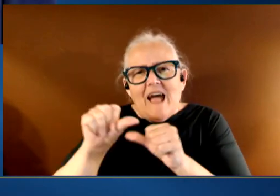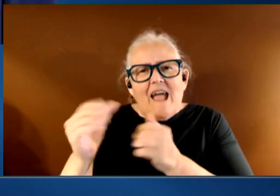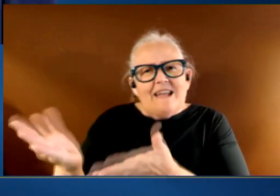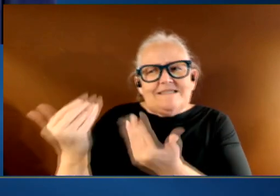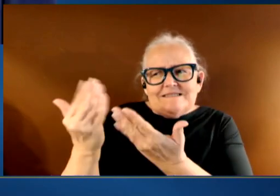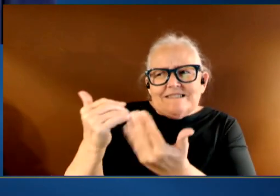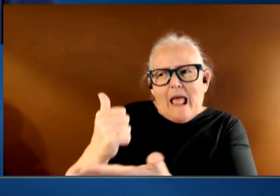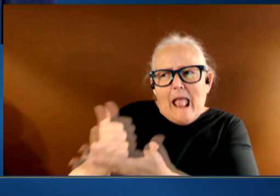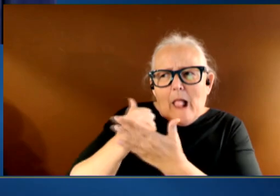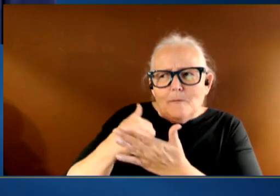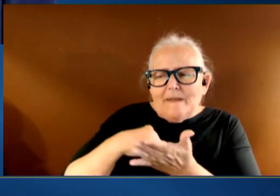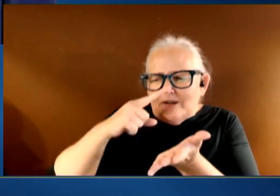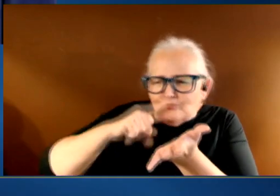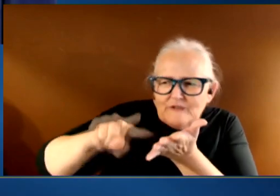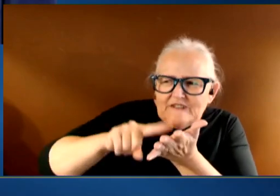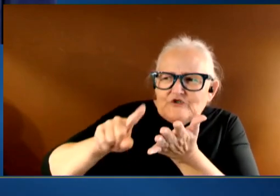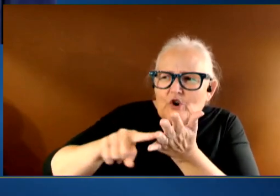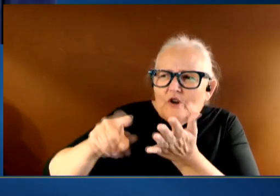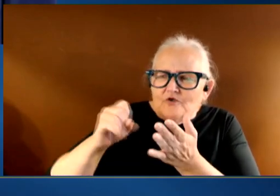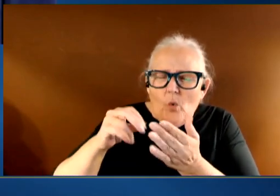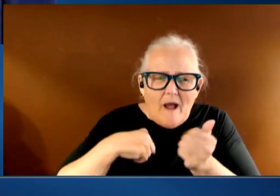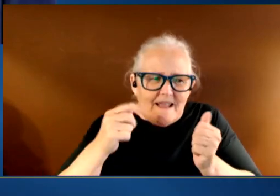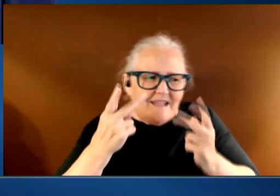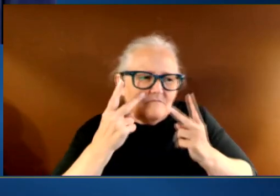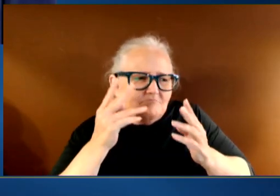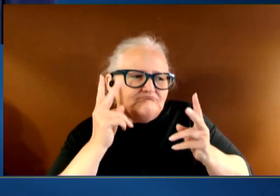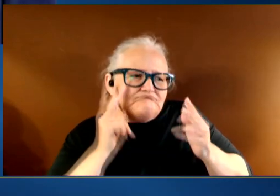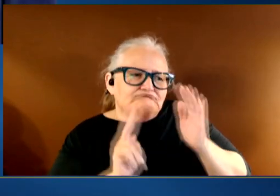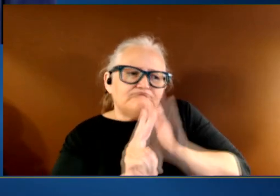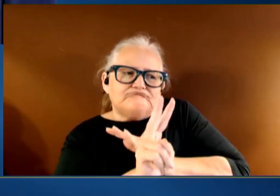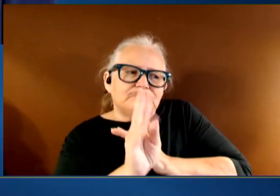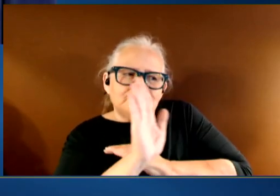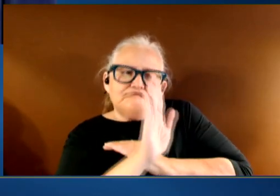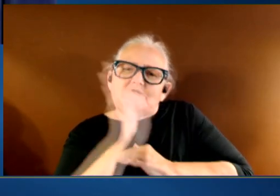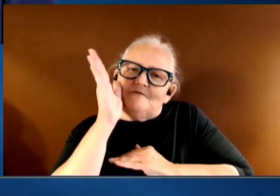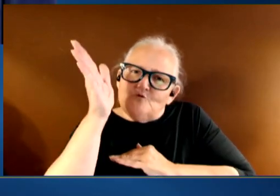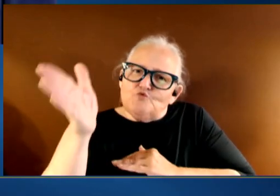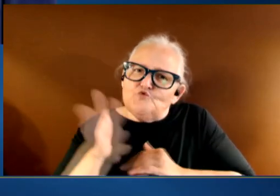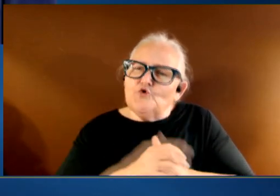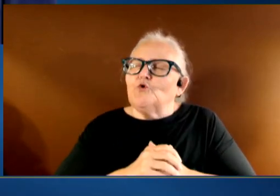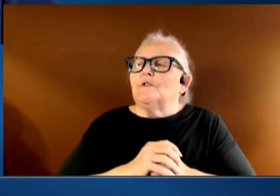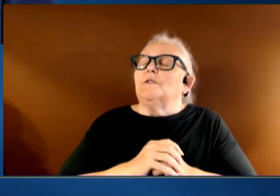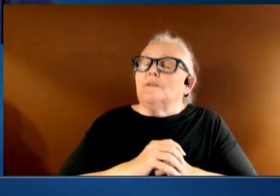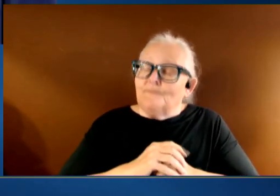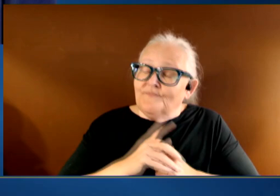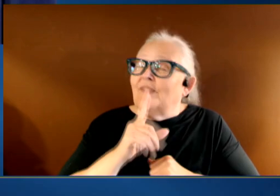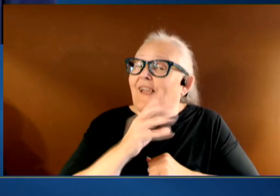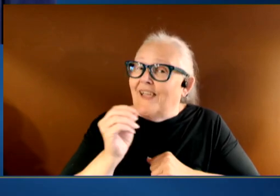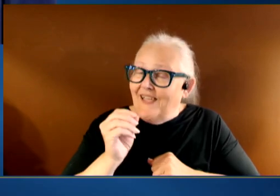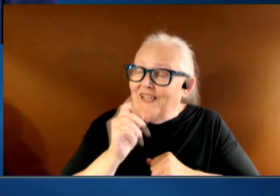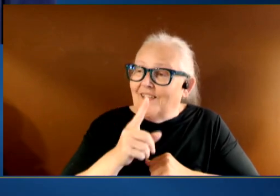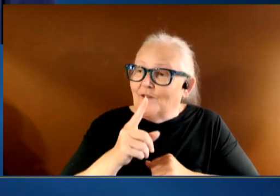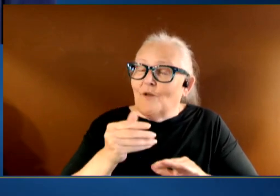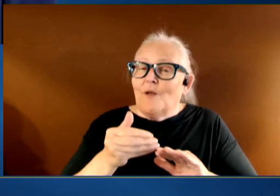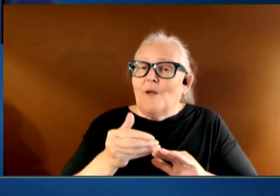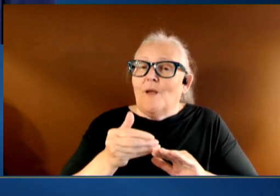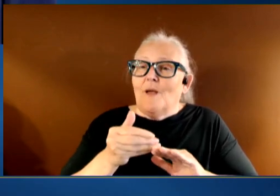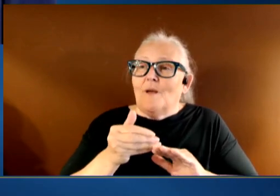And we also know, lastly, is that before going into curative therapies, for example,